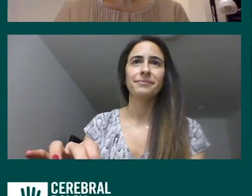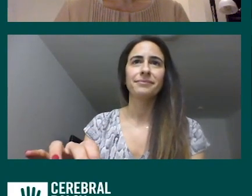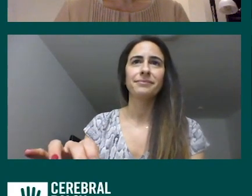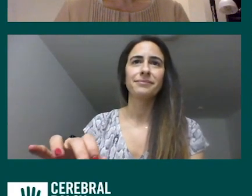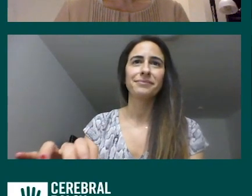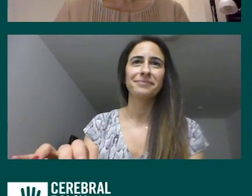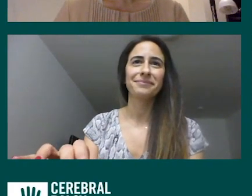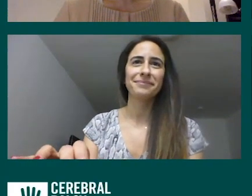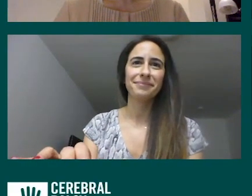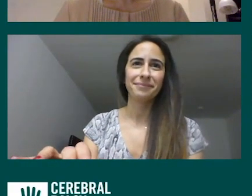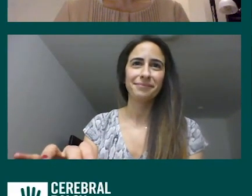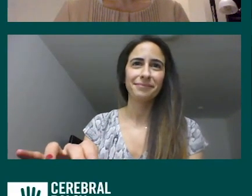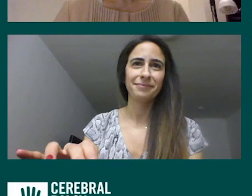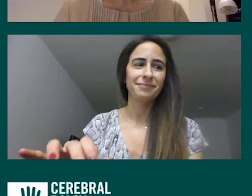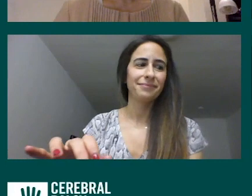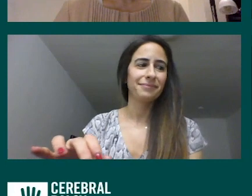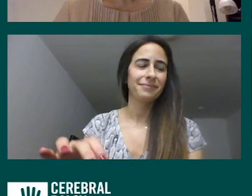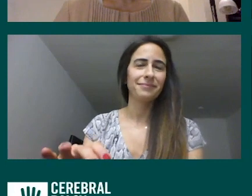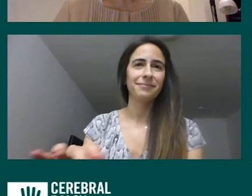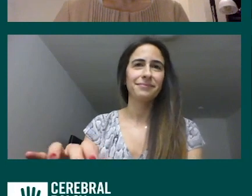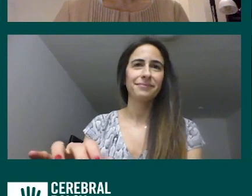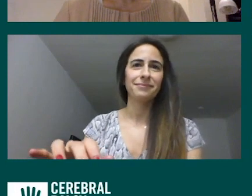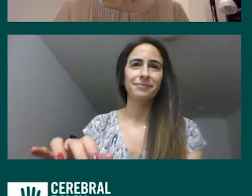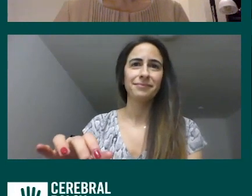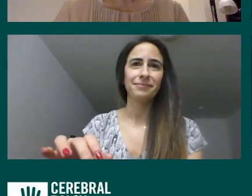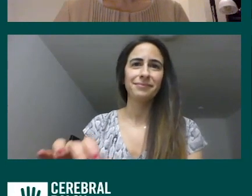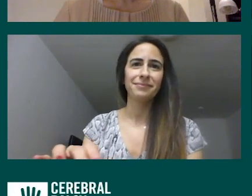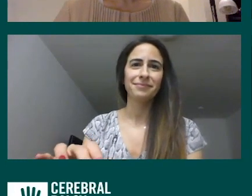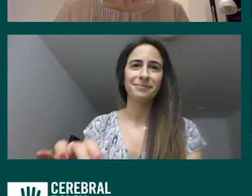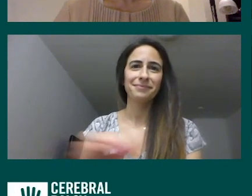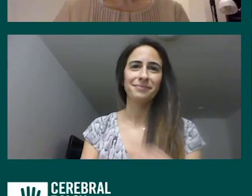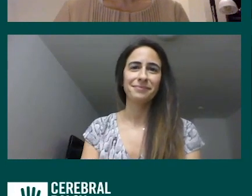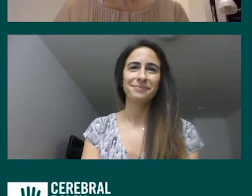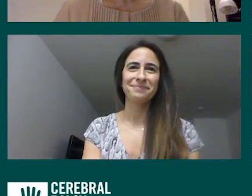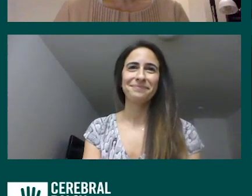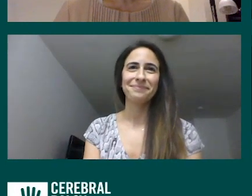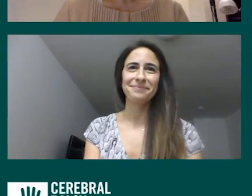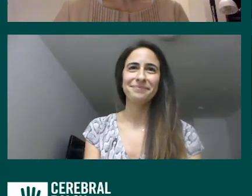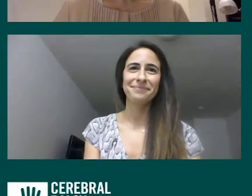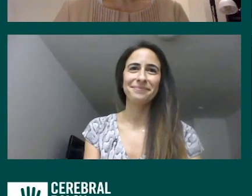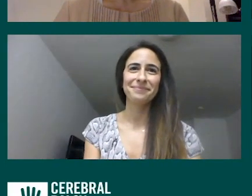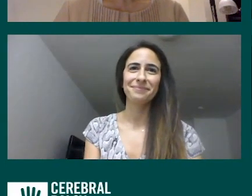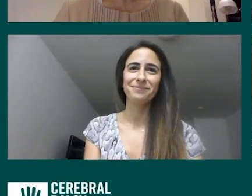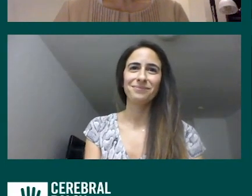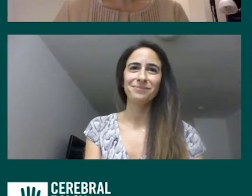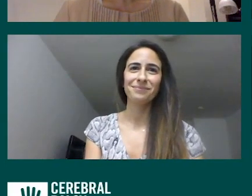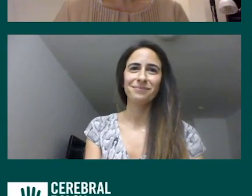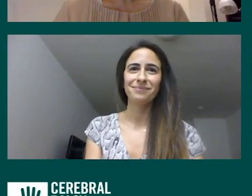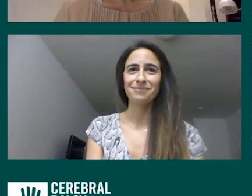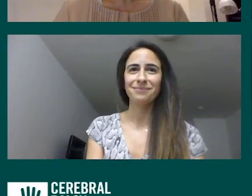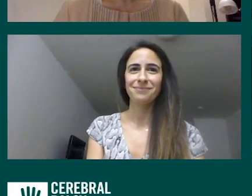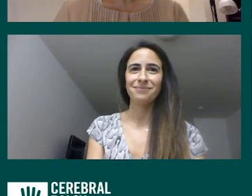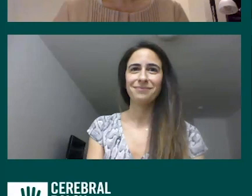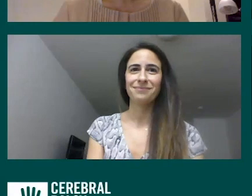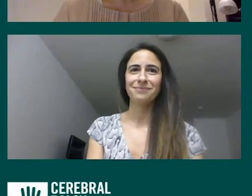Weinberg Family Cerebral Palsy Center at any time as well. But just wanted to say a big thank you to all of you